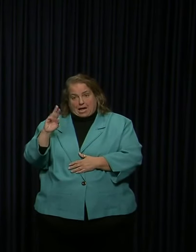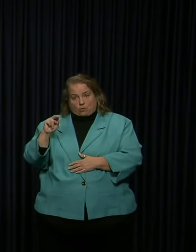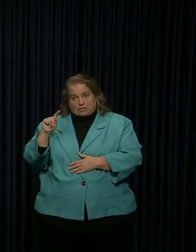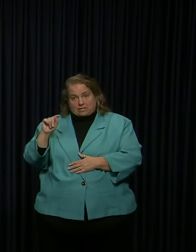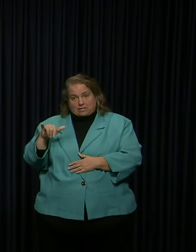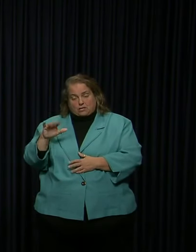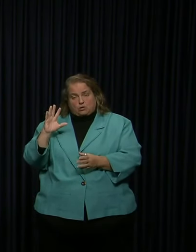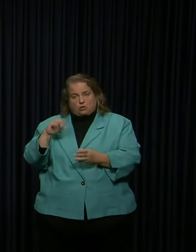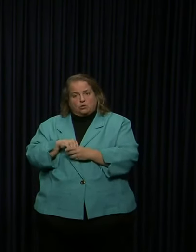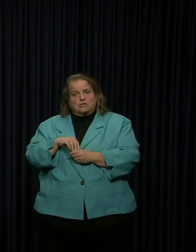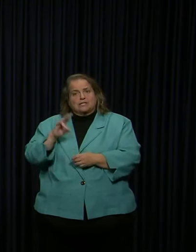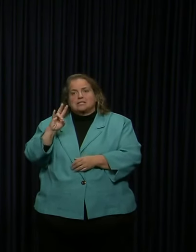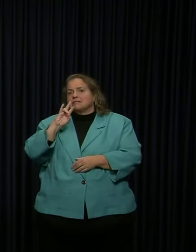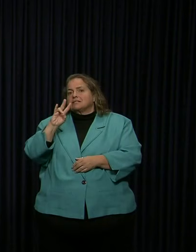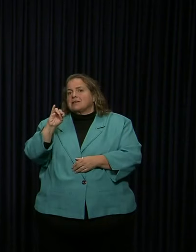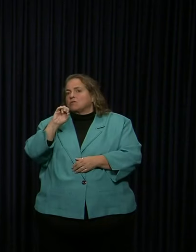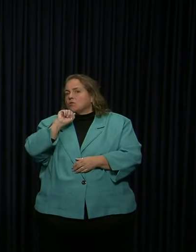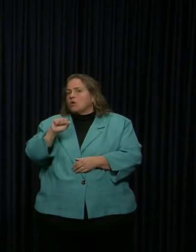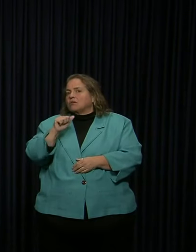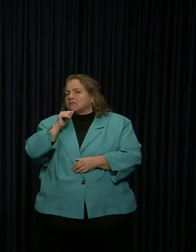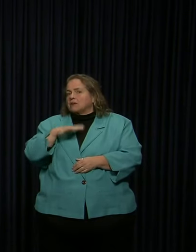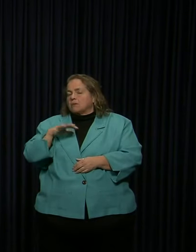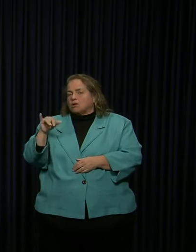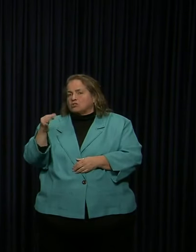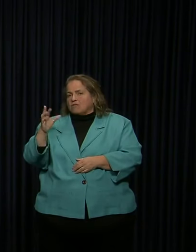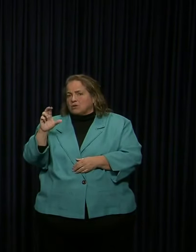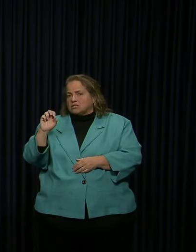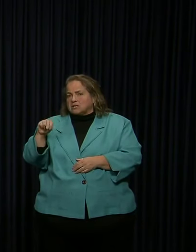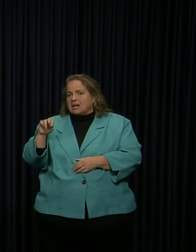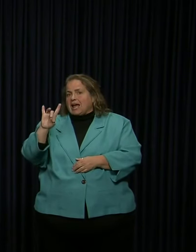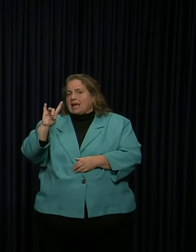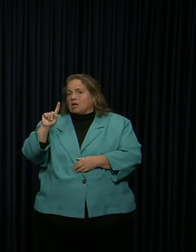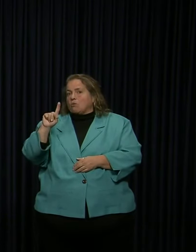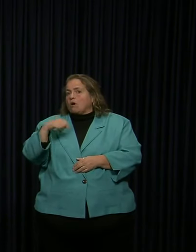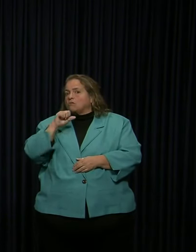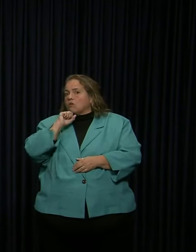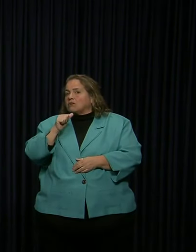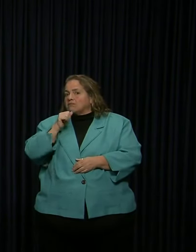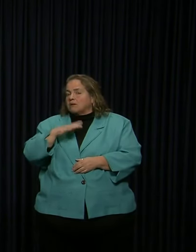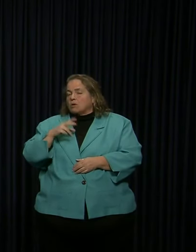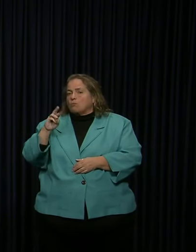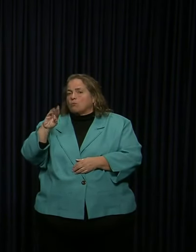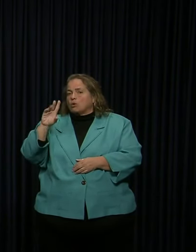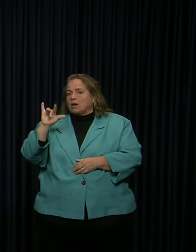CURRENTLY KNOW 70.29% OF THE